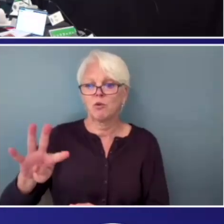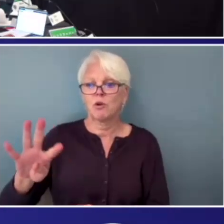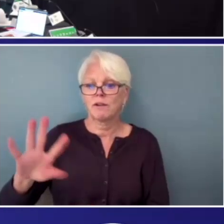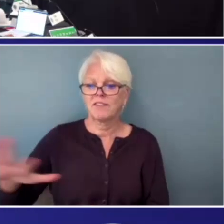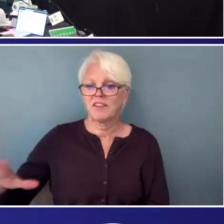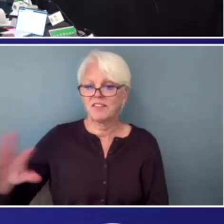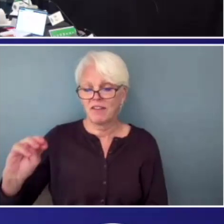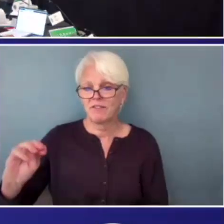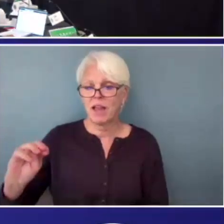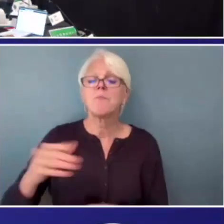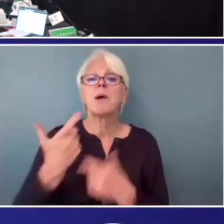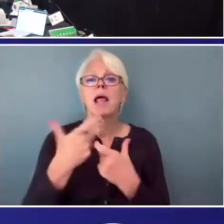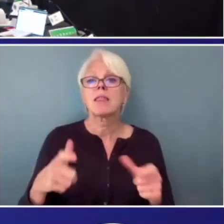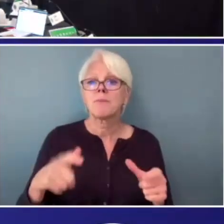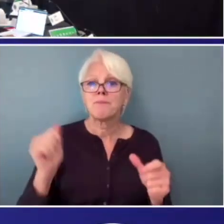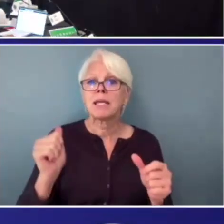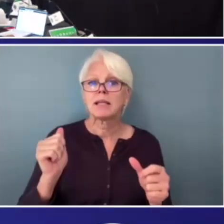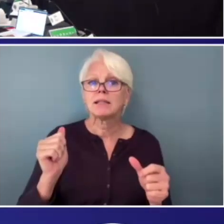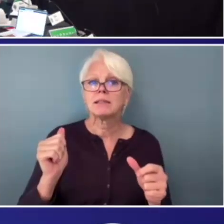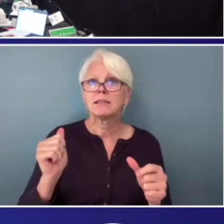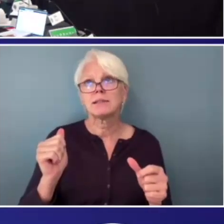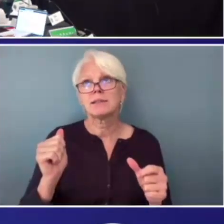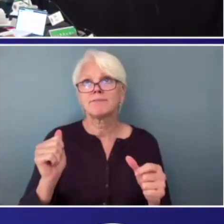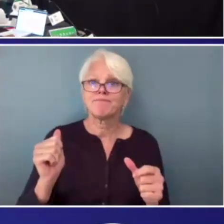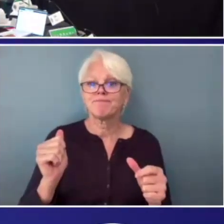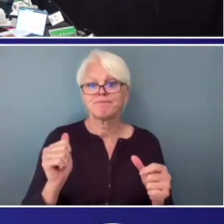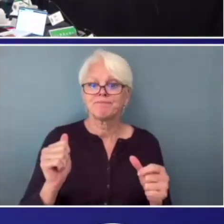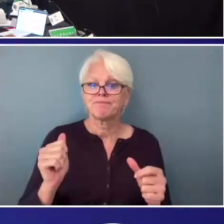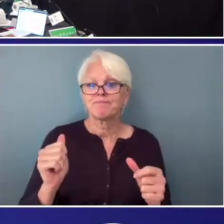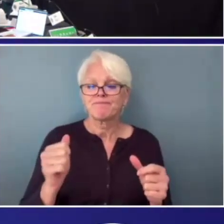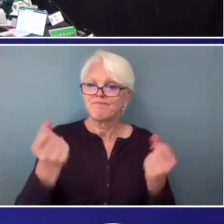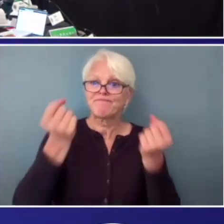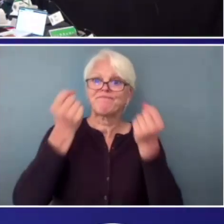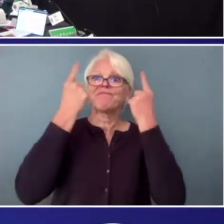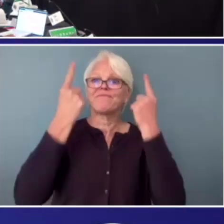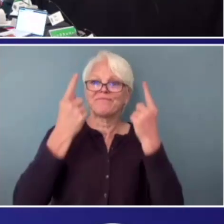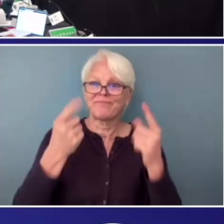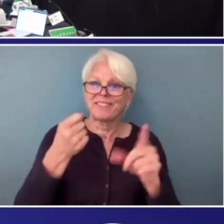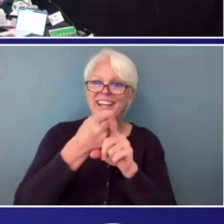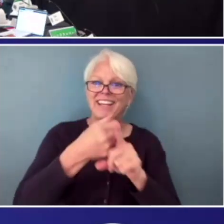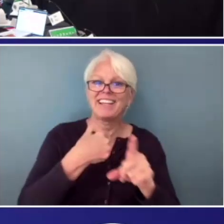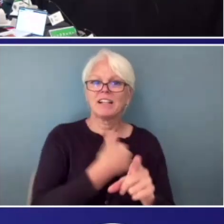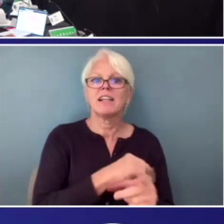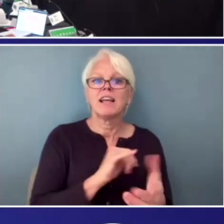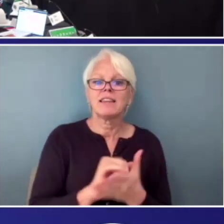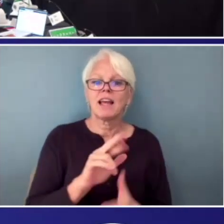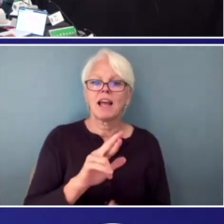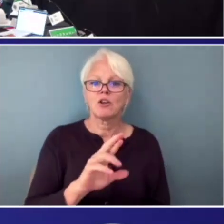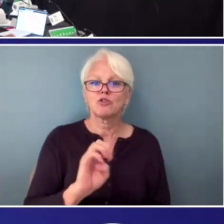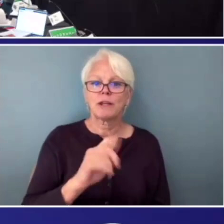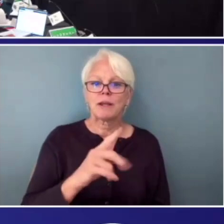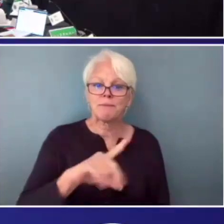The biggest, I guess, the light bulb moment was that the repeal date and the effective date can be the same